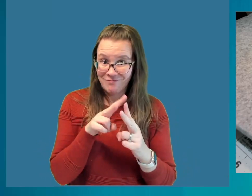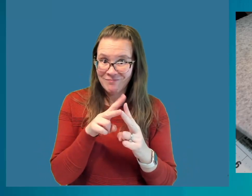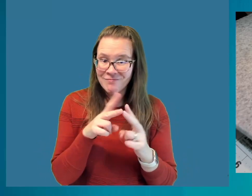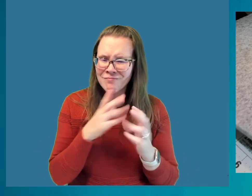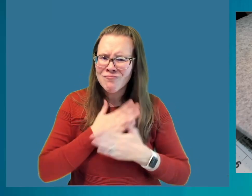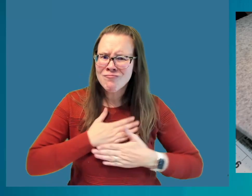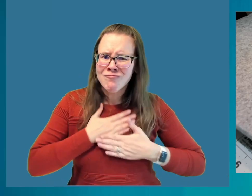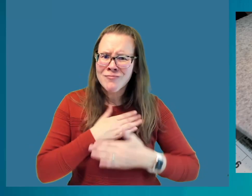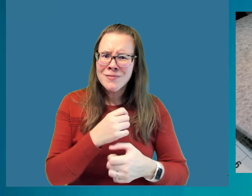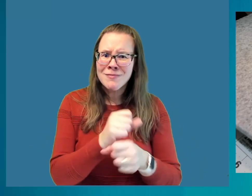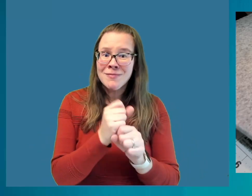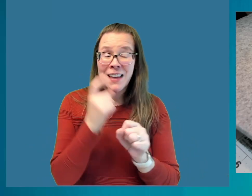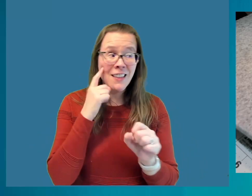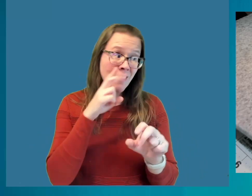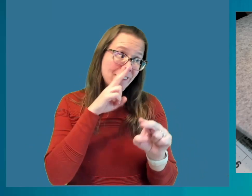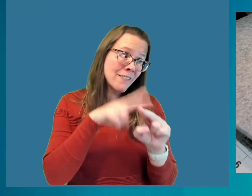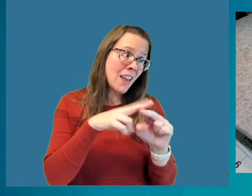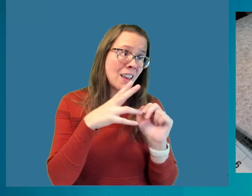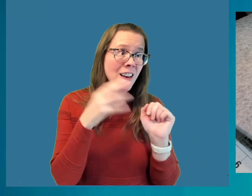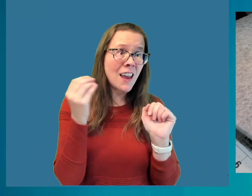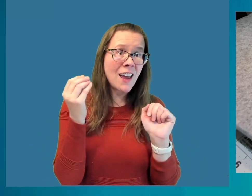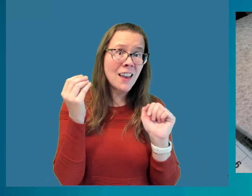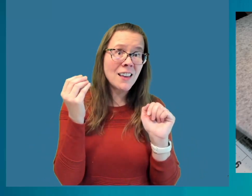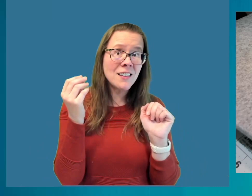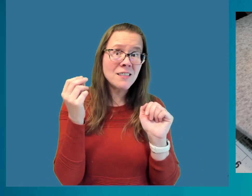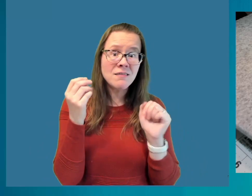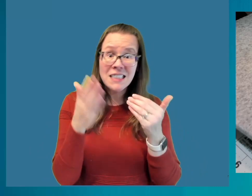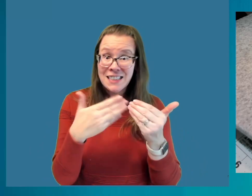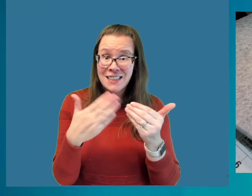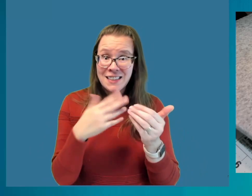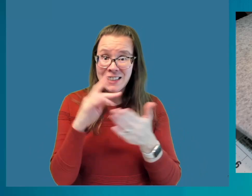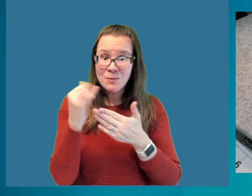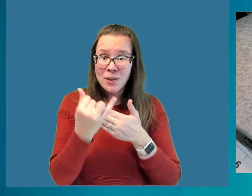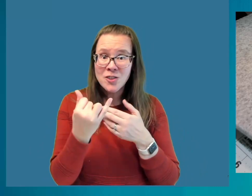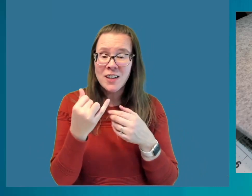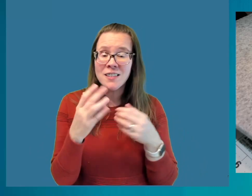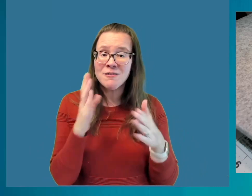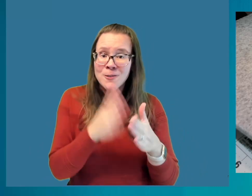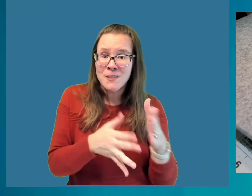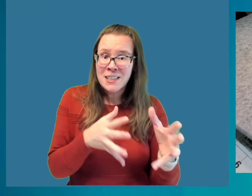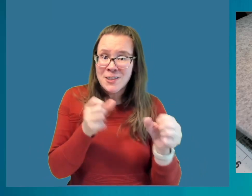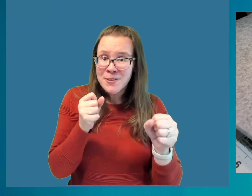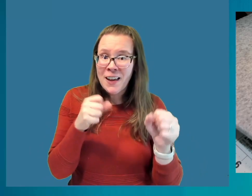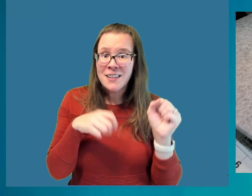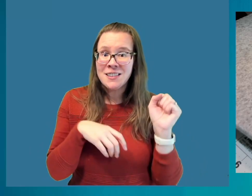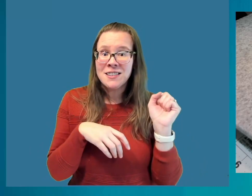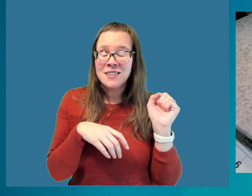both, uh, 6 x 6 inch cards that go into envelopes and also postcards. I think that they are fun.